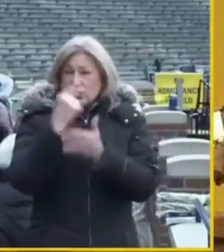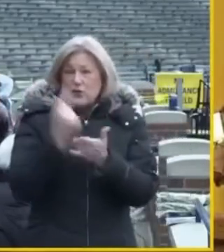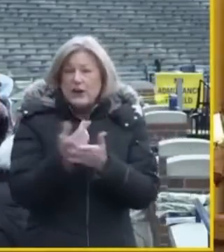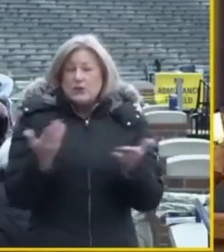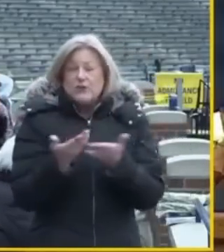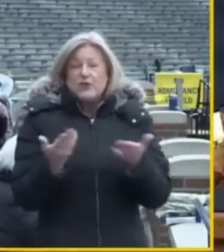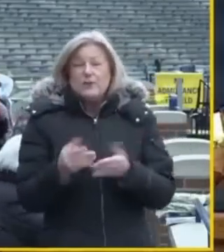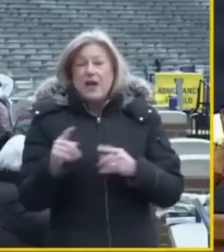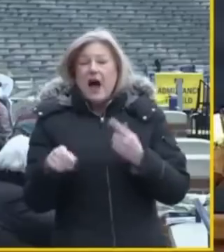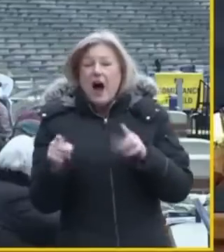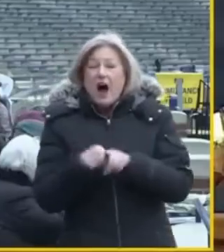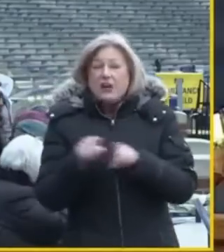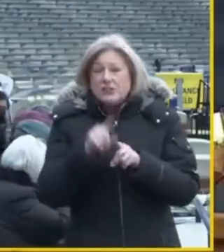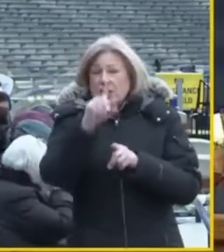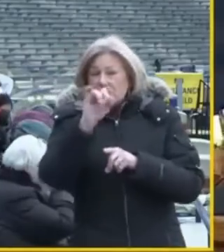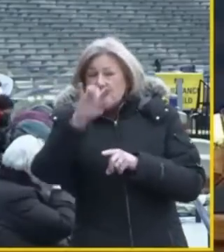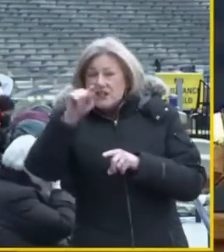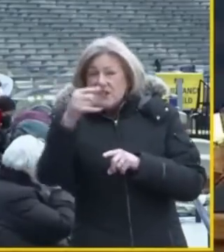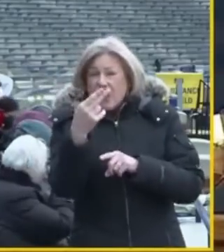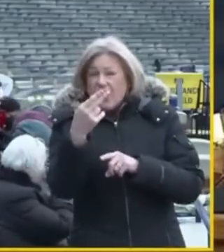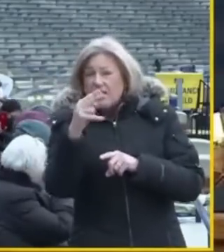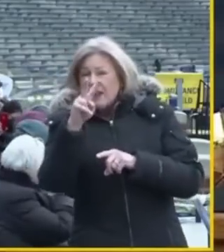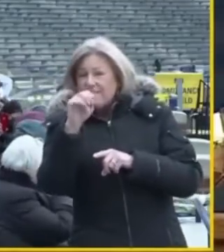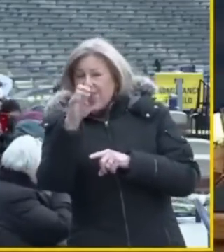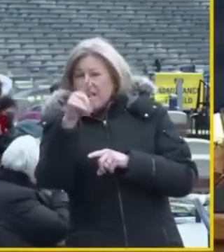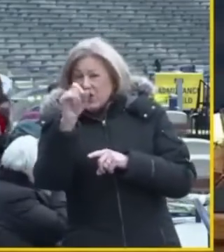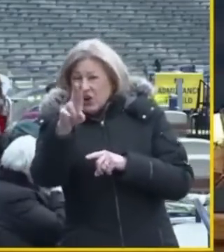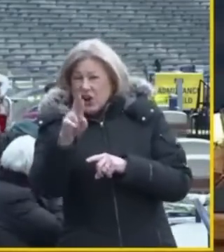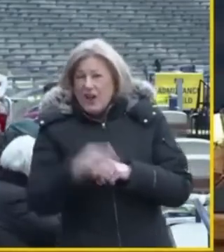I am your father, and you'd be thrilled.